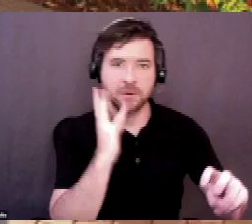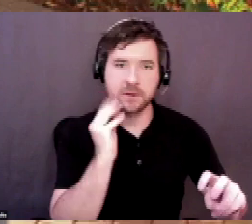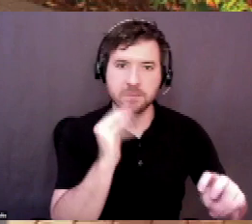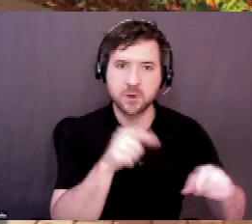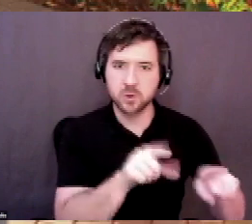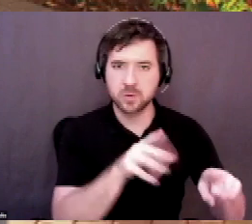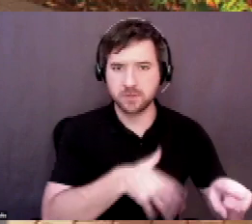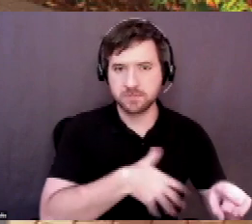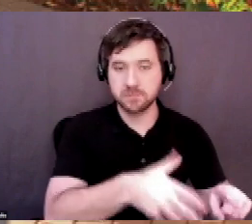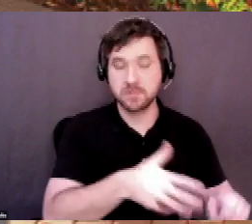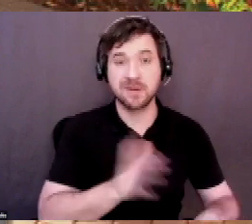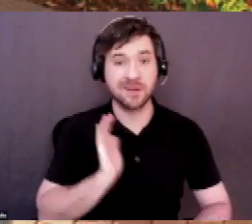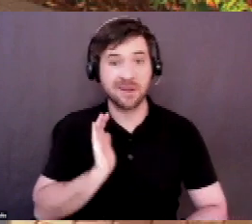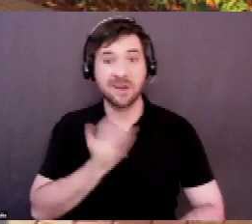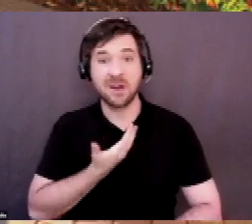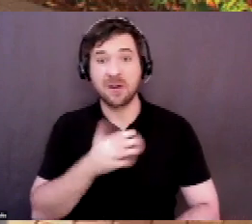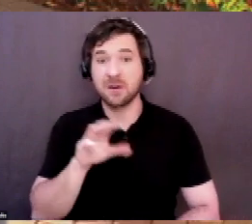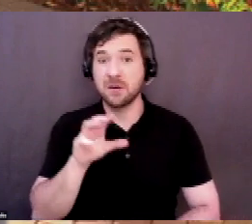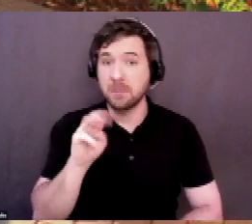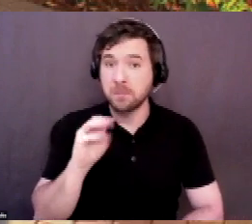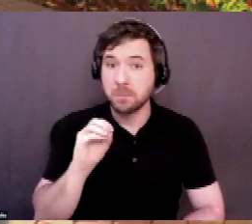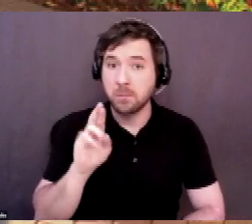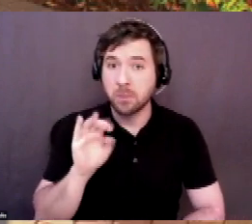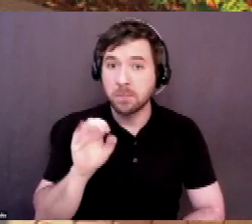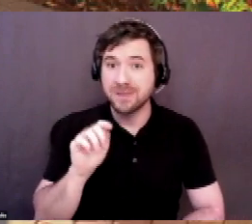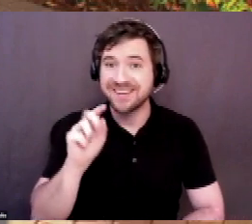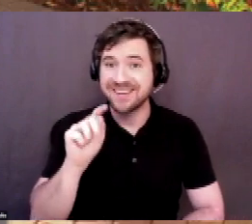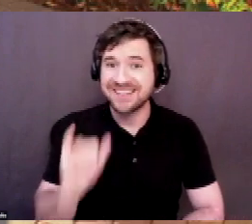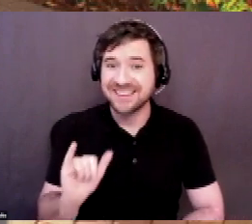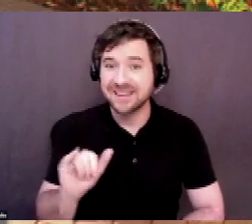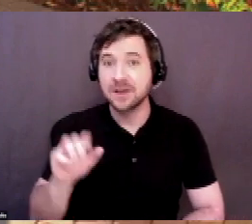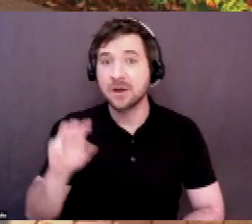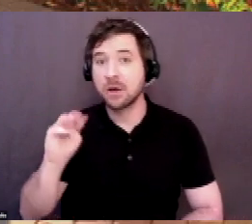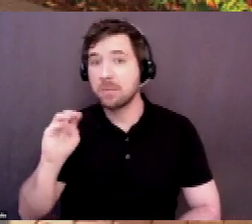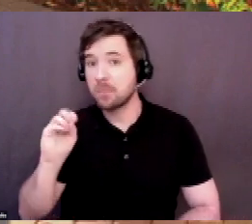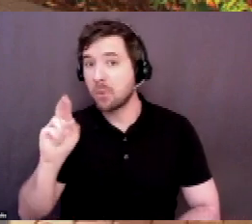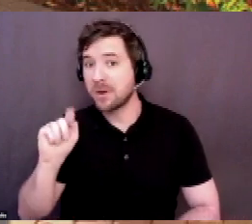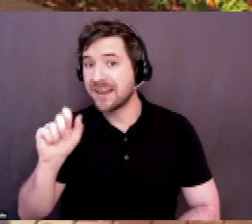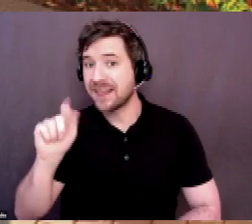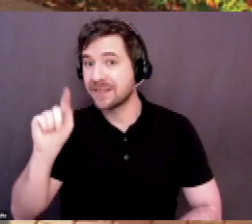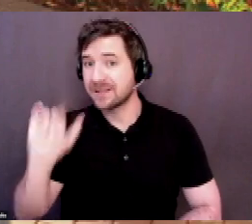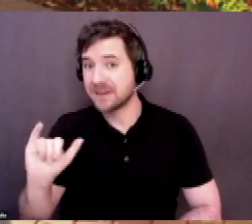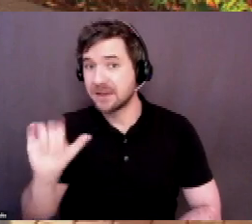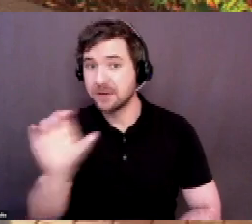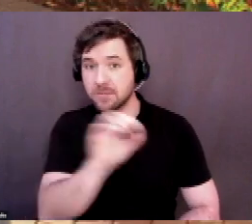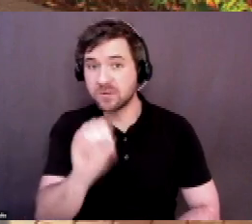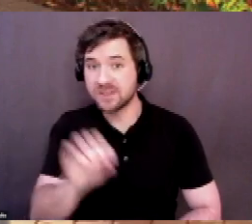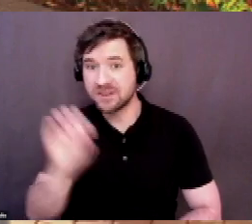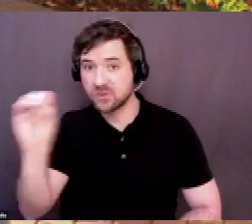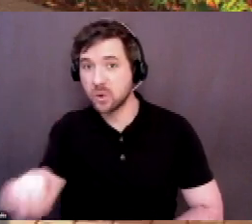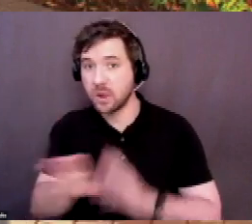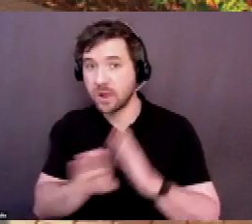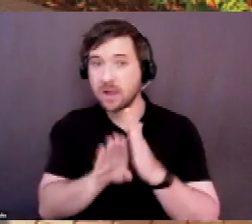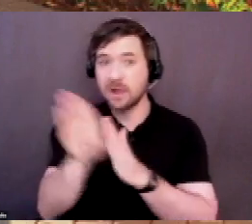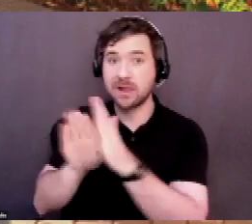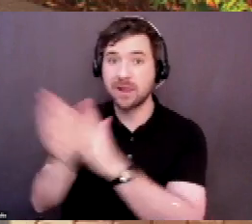mortality rates have actually risen in the past decade. The table is big. And we need